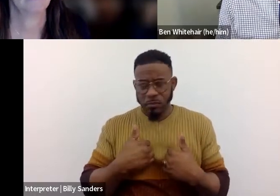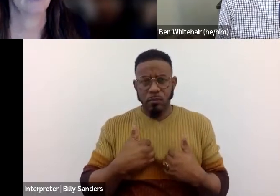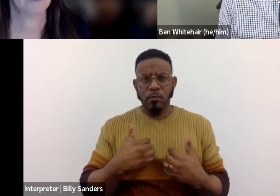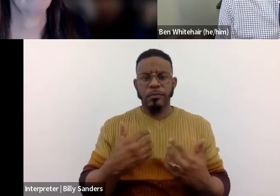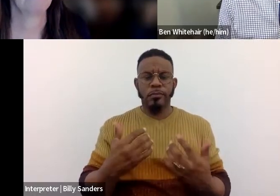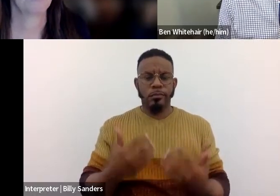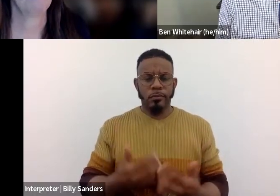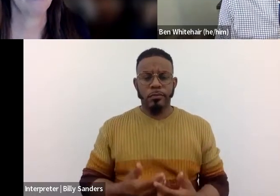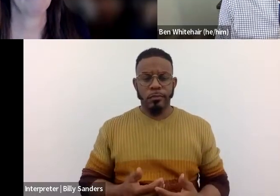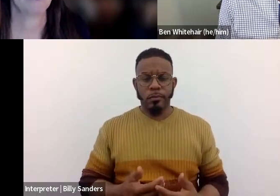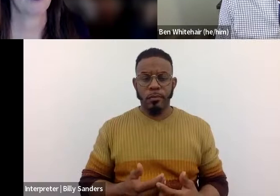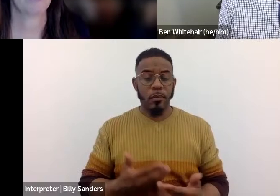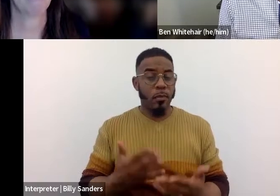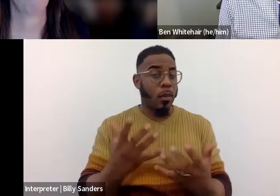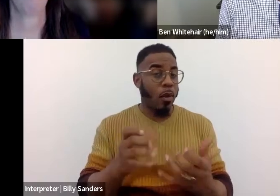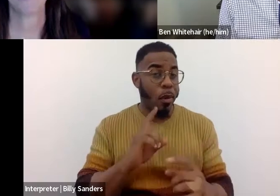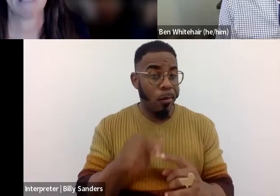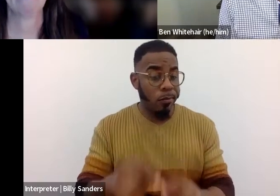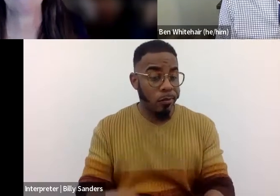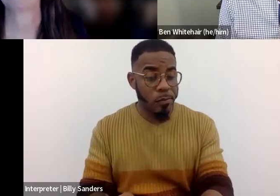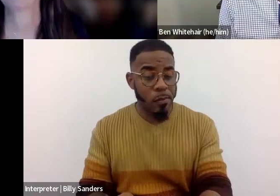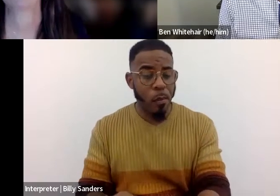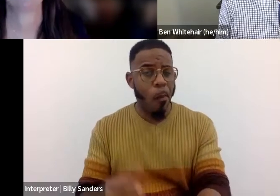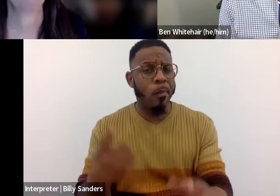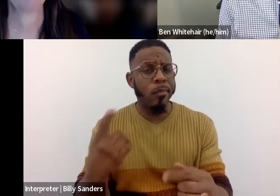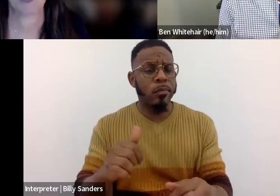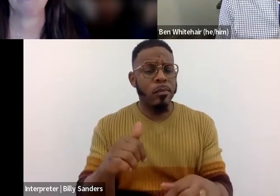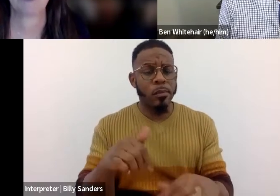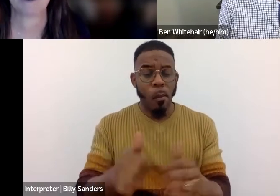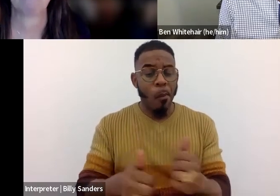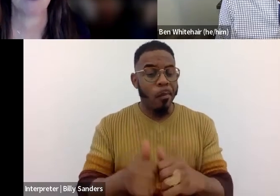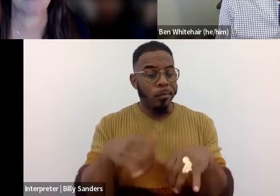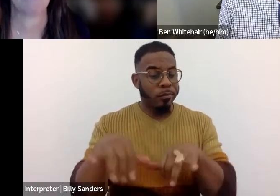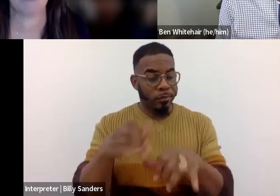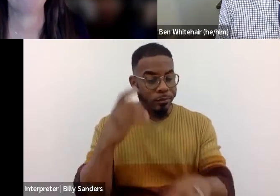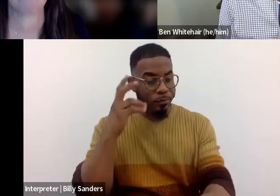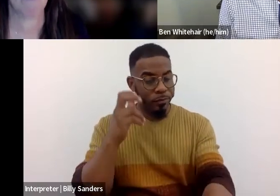You might wanna talk about what happens, this is the most common thing I'm hearing about